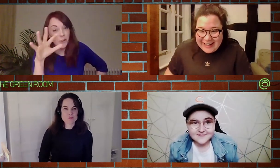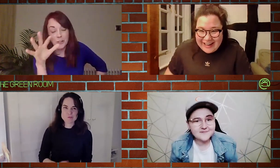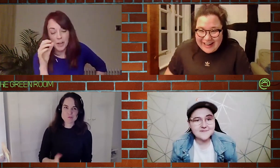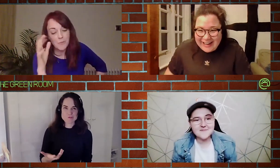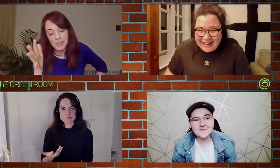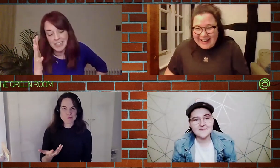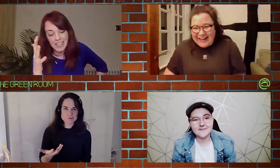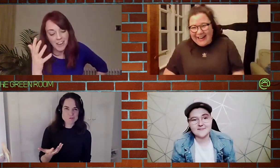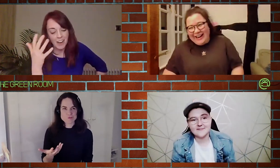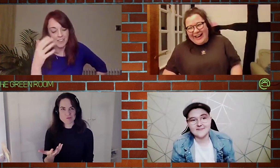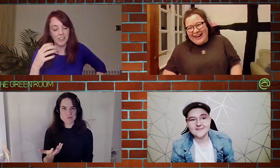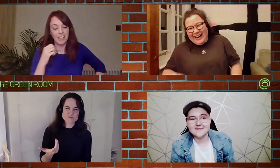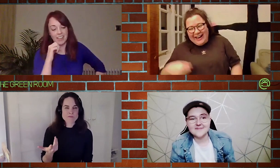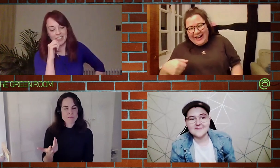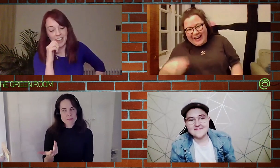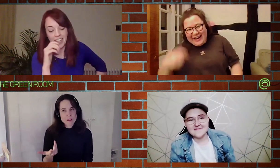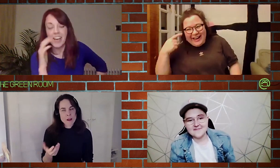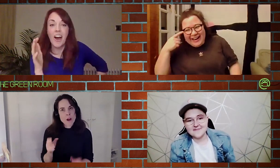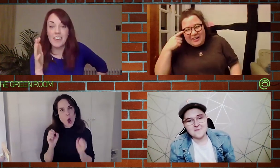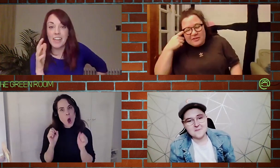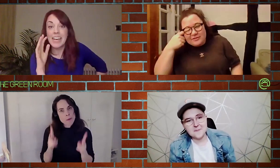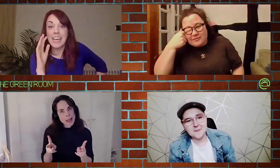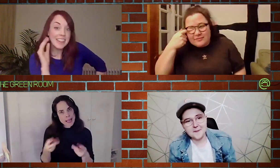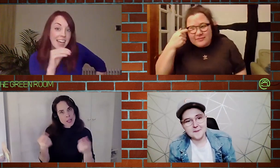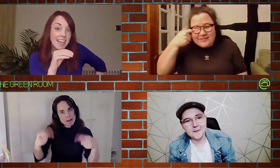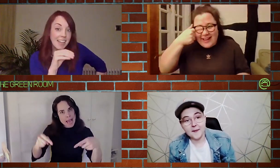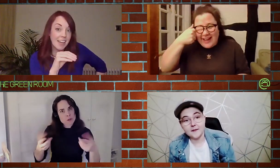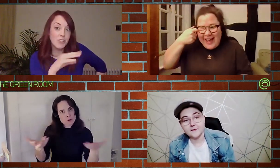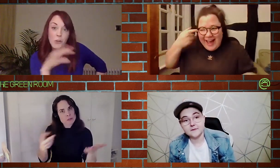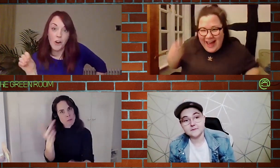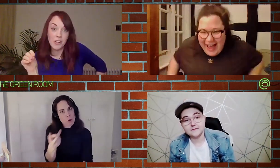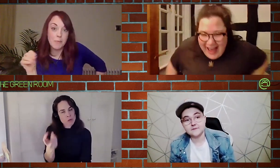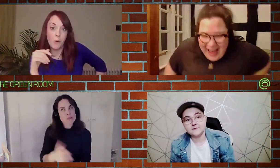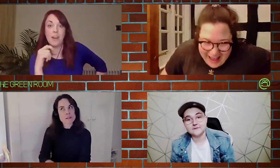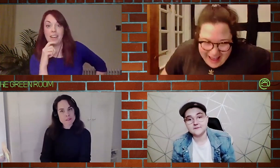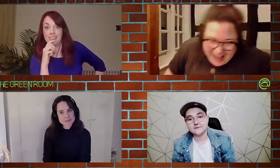Good. I'm gonna let you have it. Okay you have it. All right, late night or early morning?